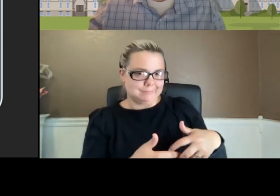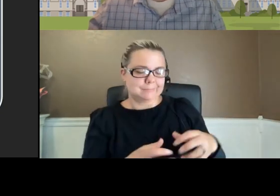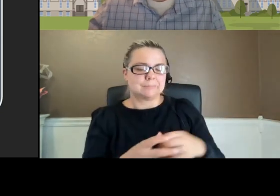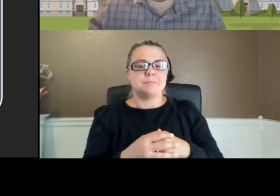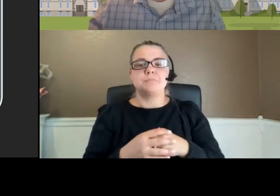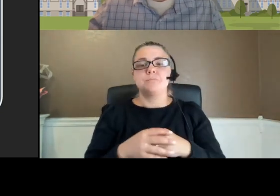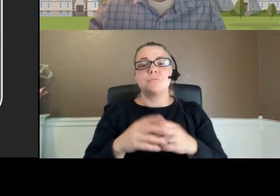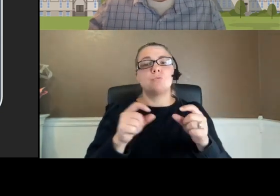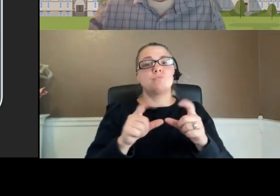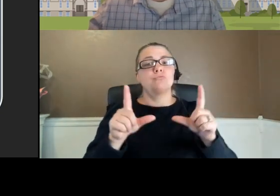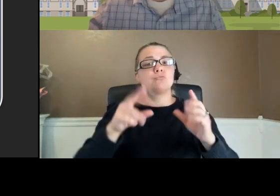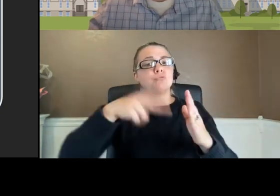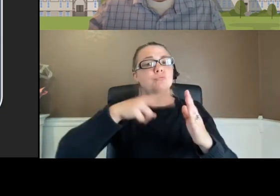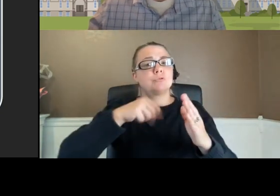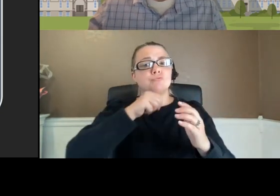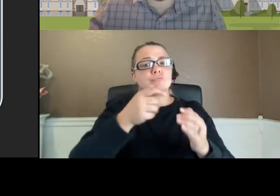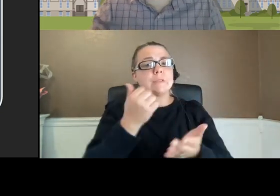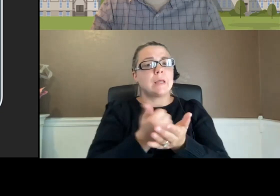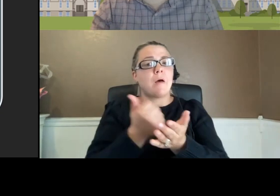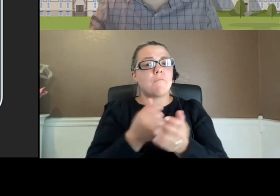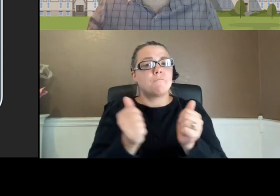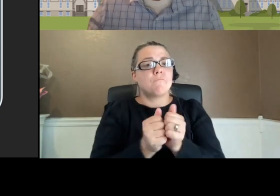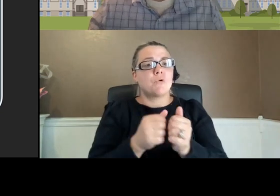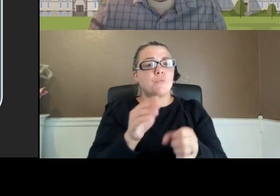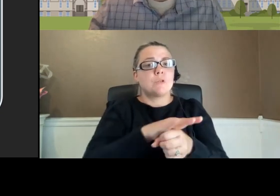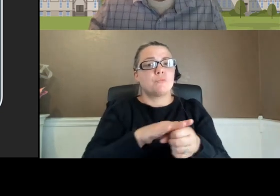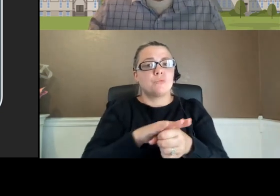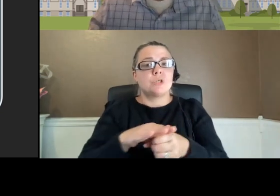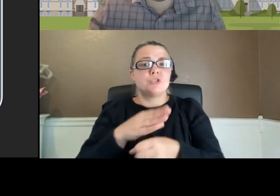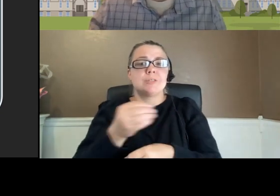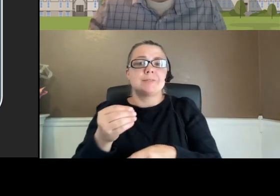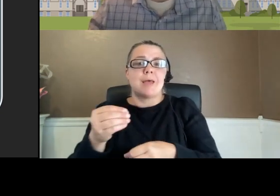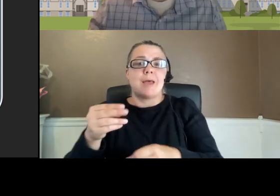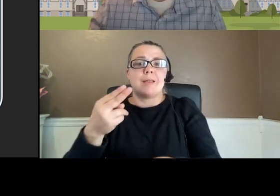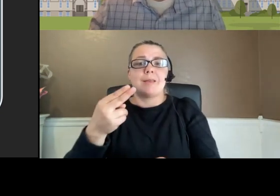issues might be with regions and headings. On the other extreme, you can use DevTools